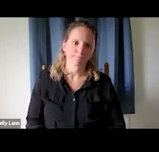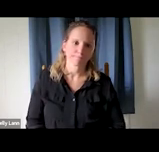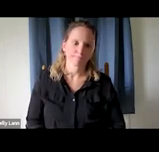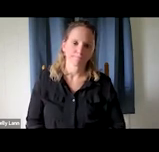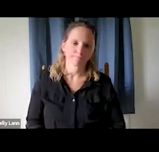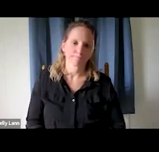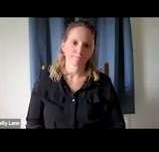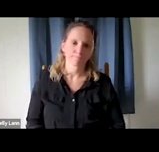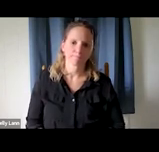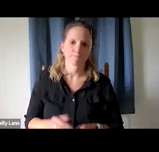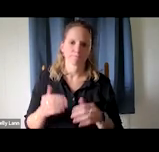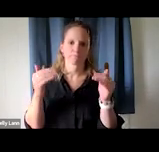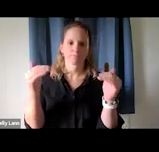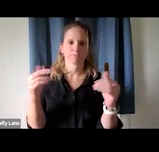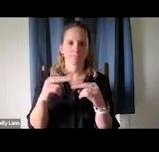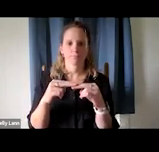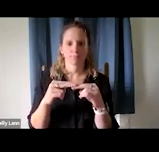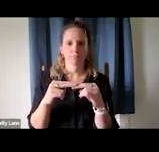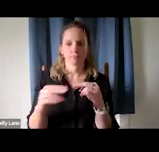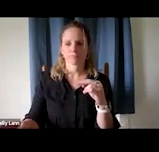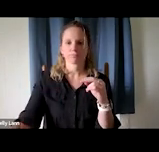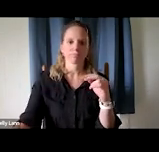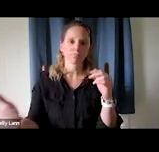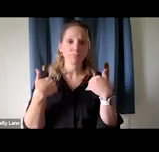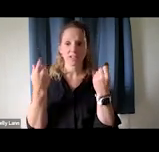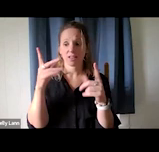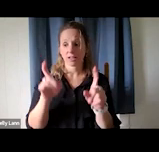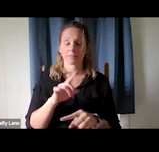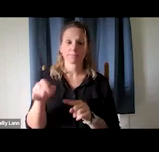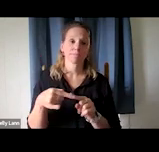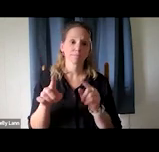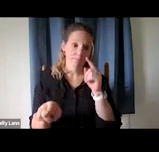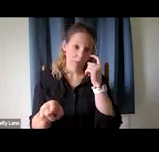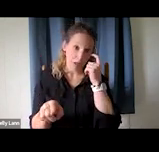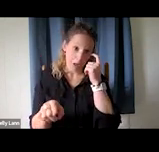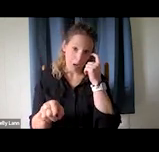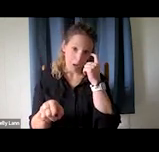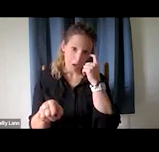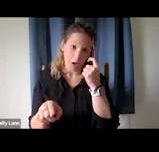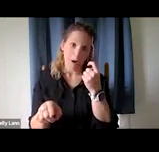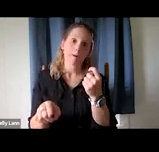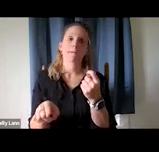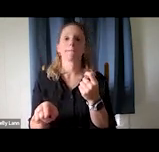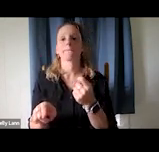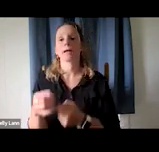So the next slide, I get a lot of questions about this, periods of abstinence.